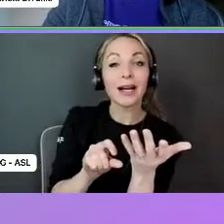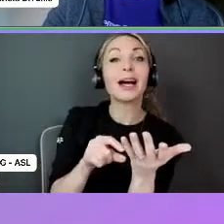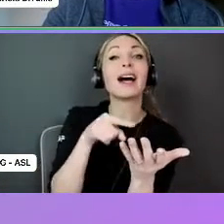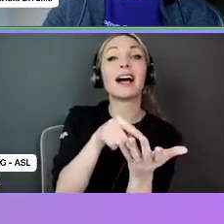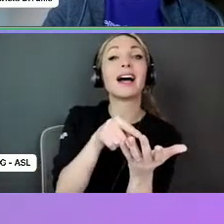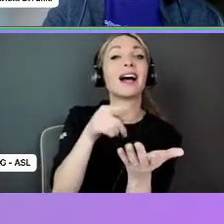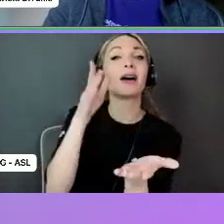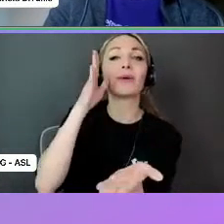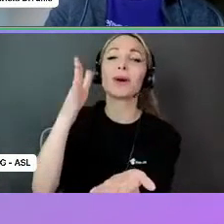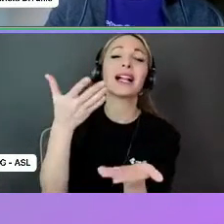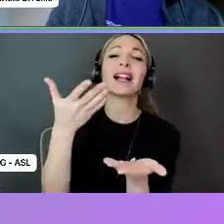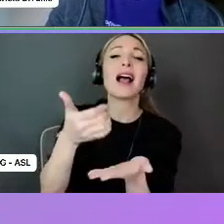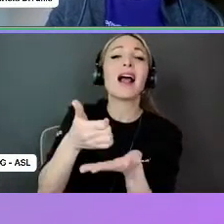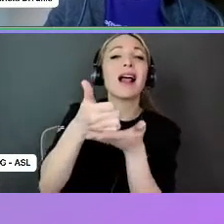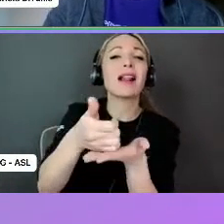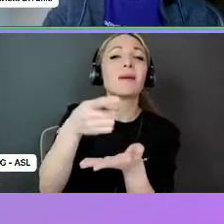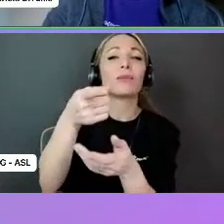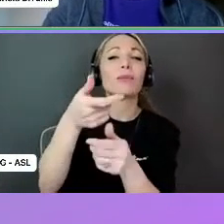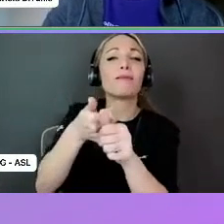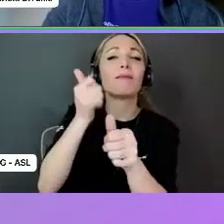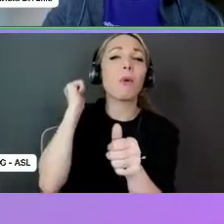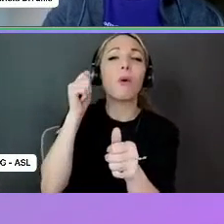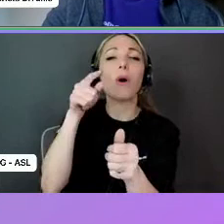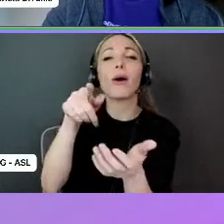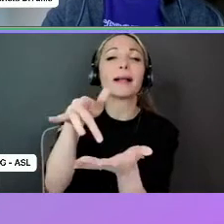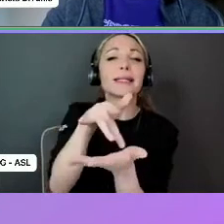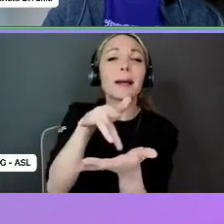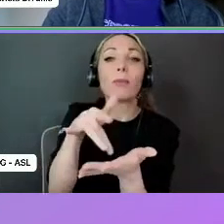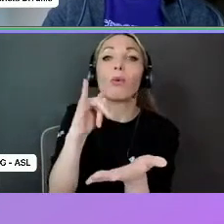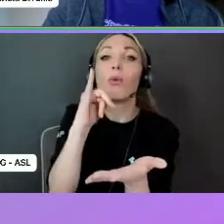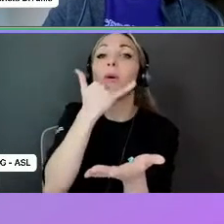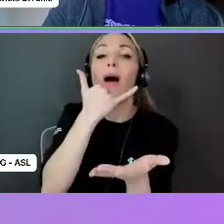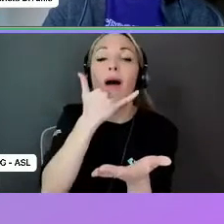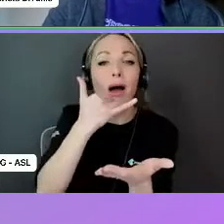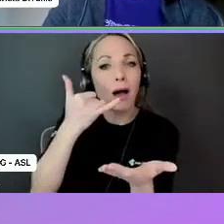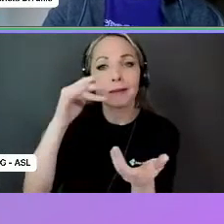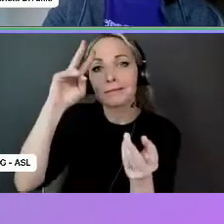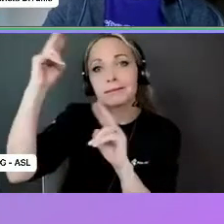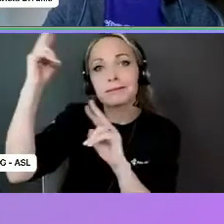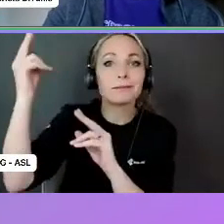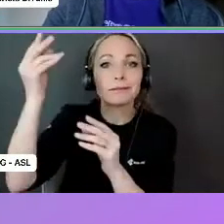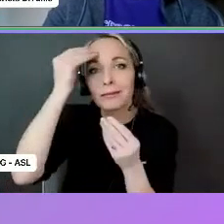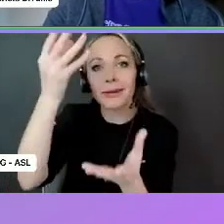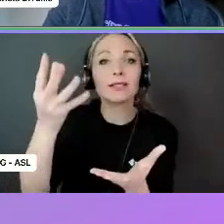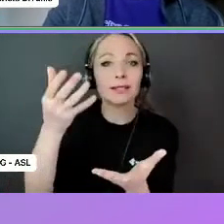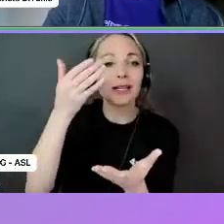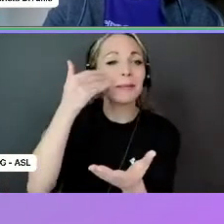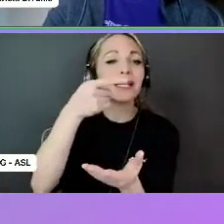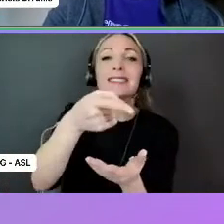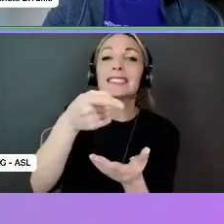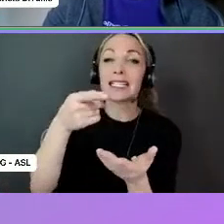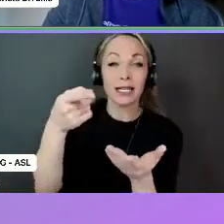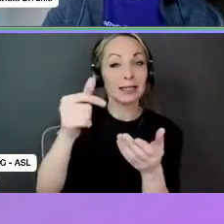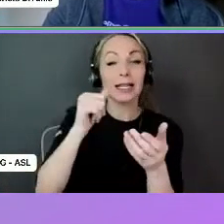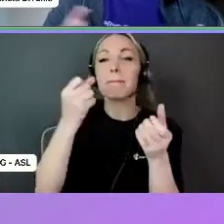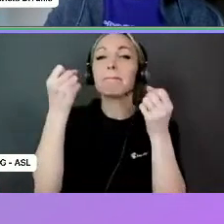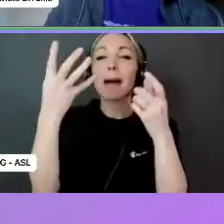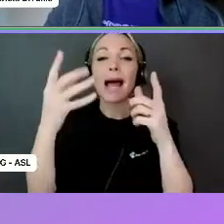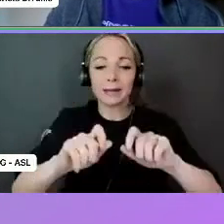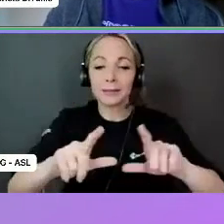keyboard. What this does is it allows for less likely to enter bad data, because you have fewer keys to choose from